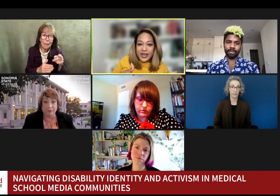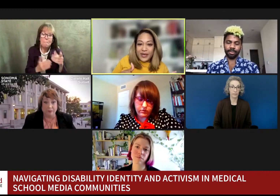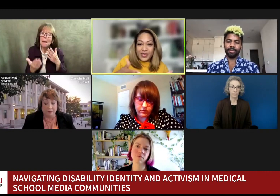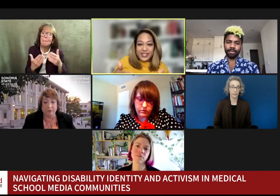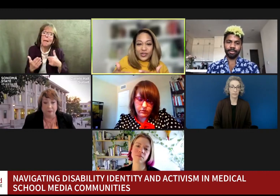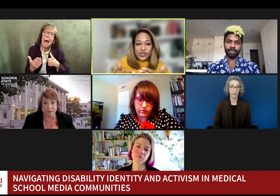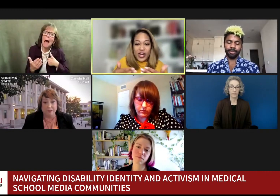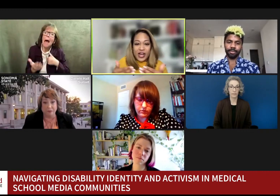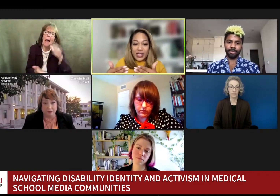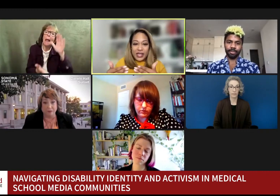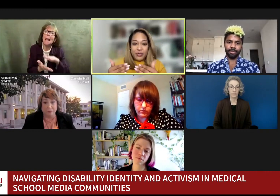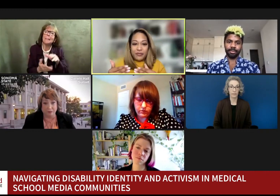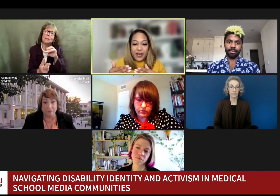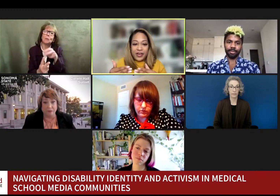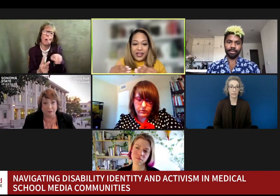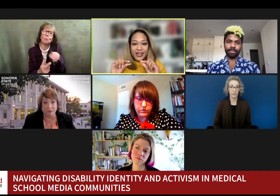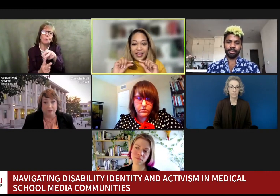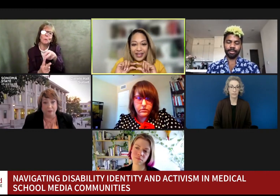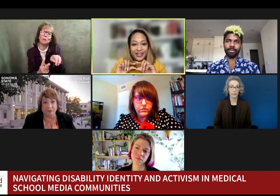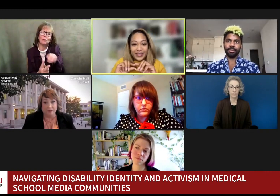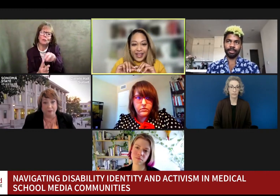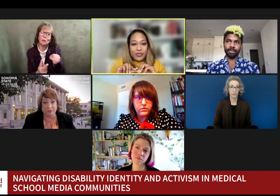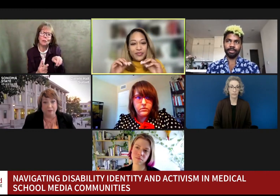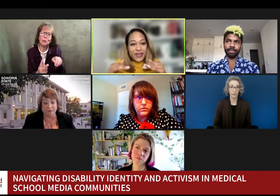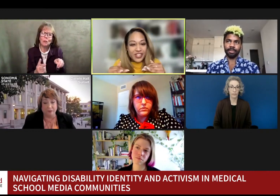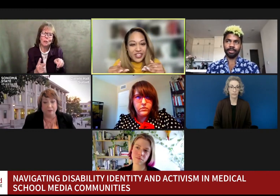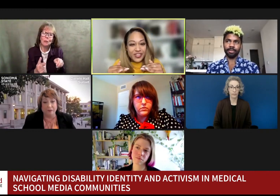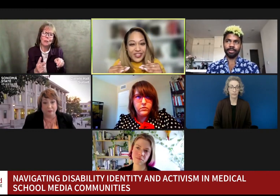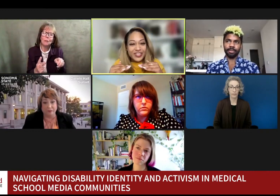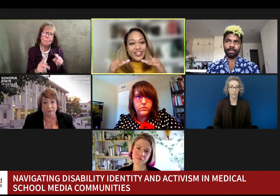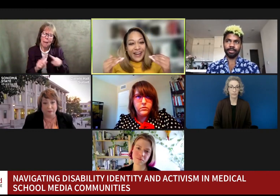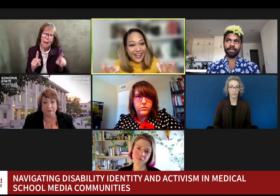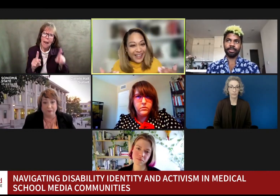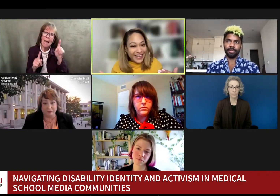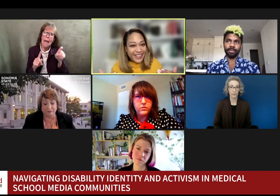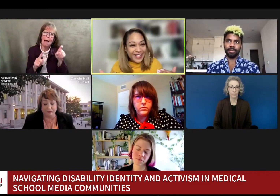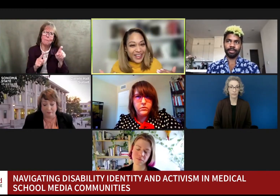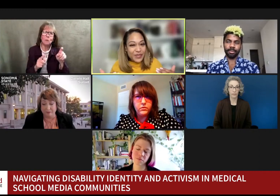But still trying to keep a very professional line, knowing that they may